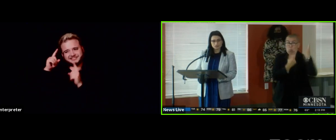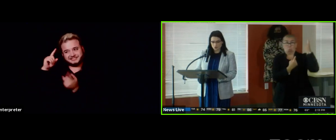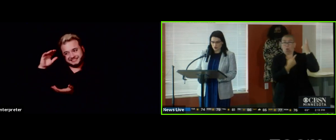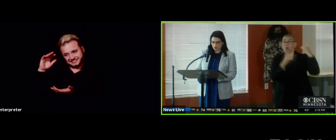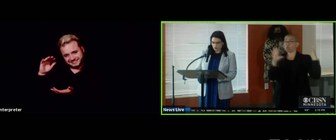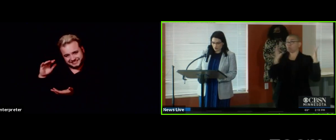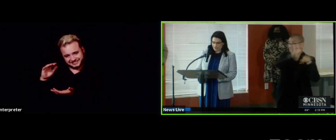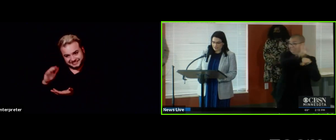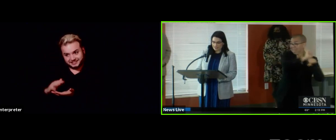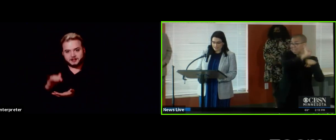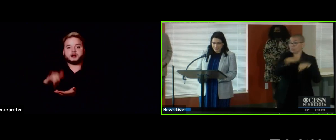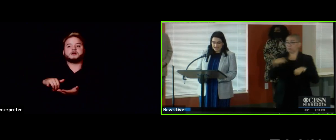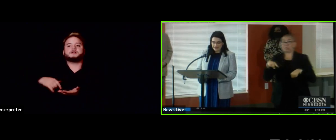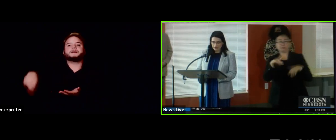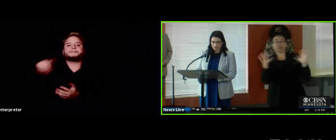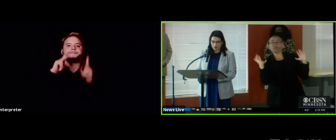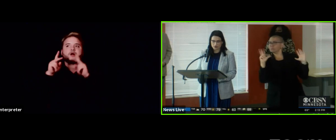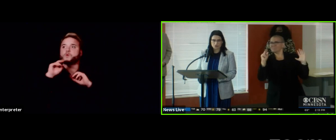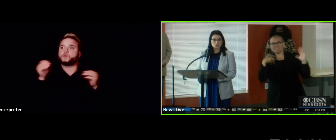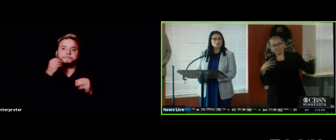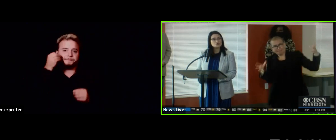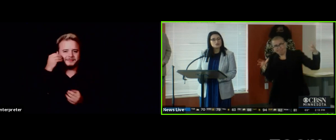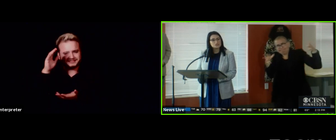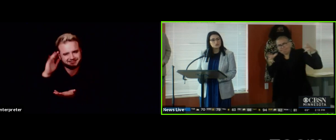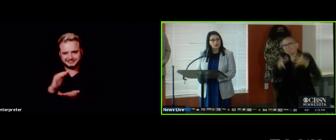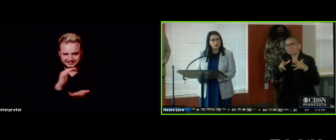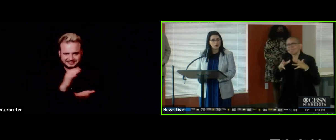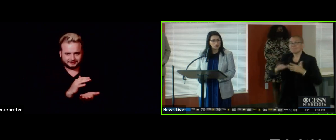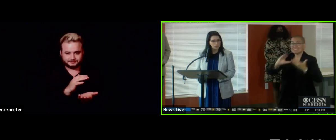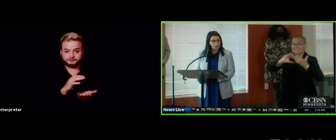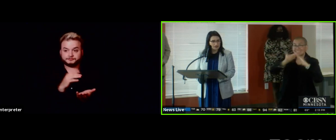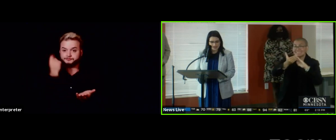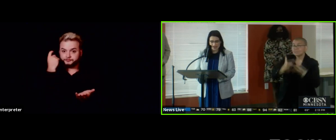to our local and city and county partners who do this work in partnership with us every